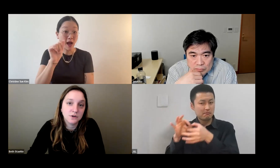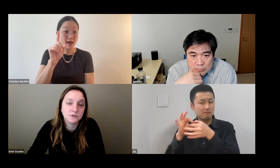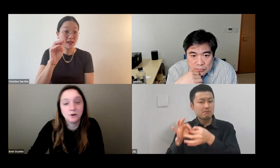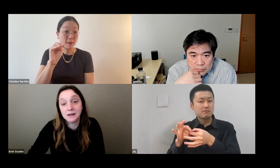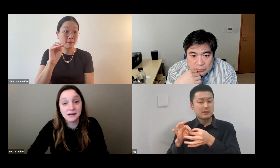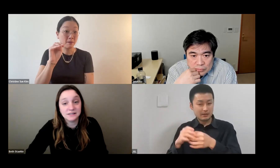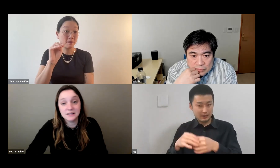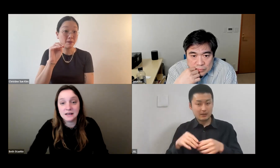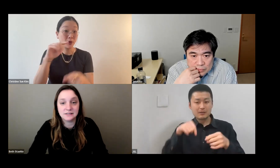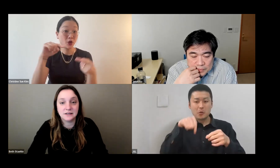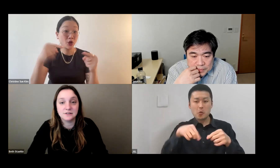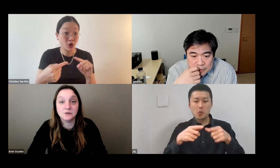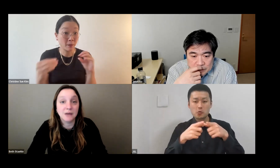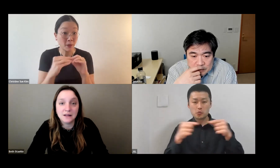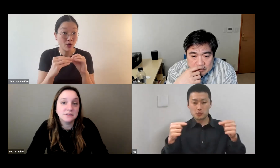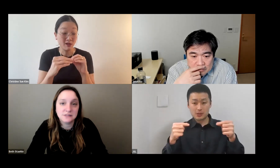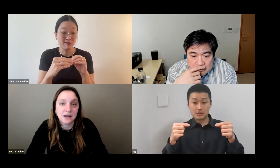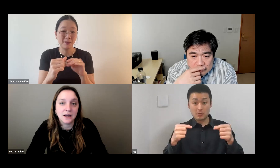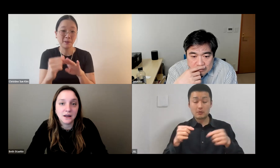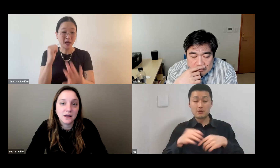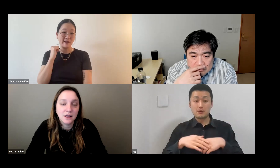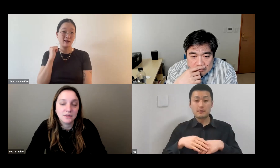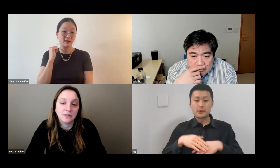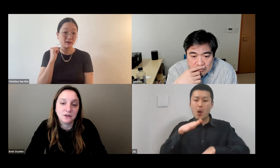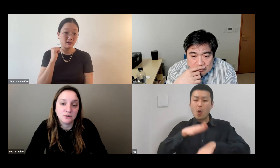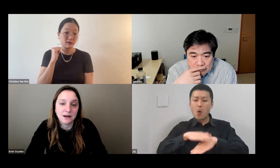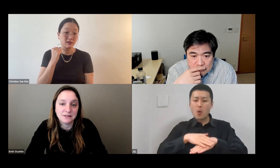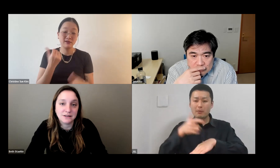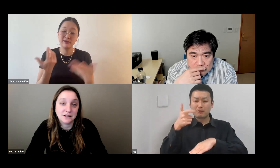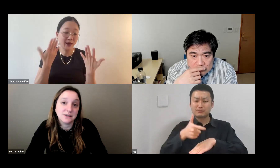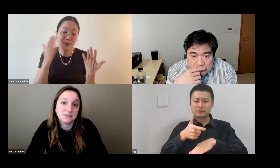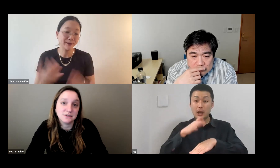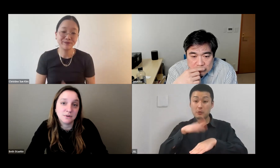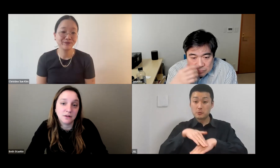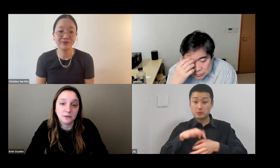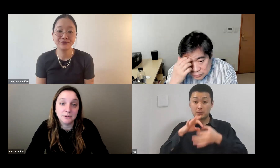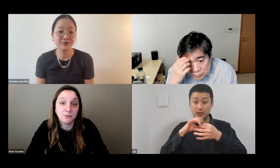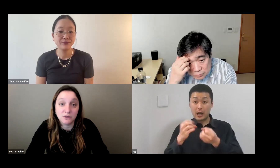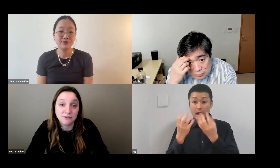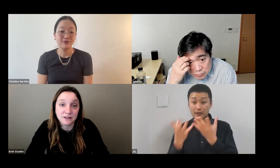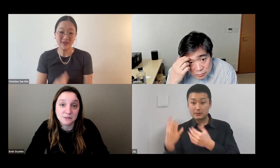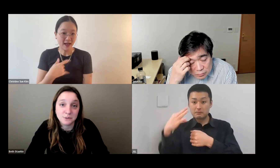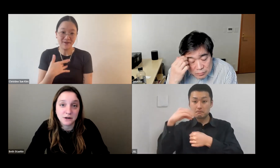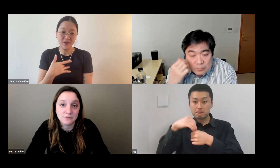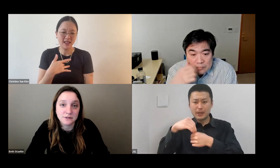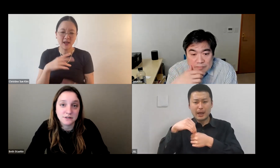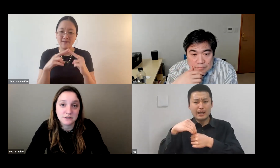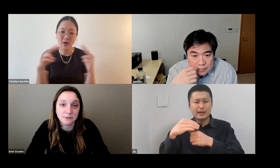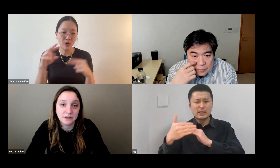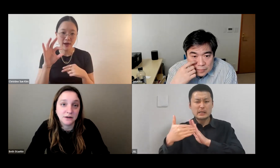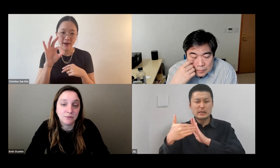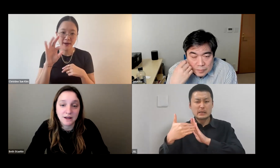So I guess in that sense, you can say that the U.S. is a little bit more advanced when it comes to disability rights